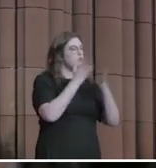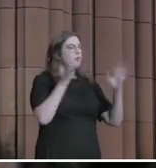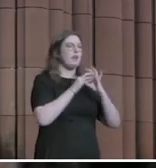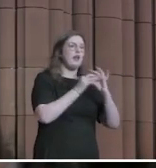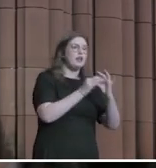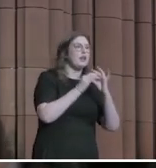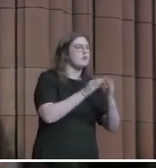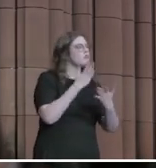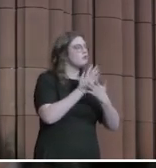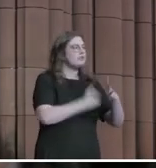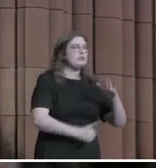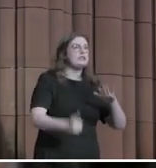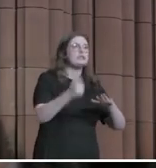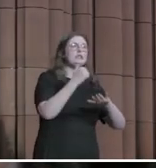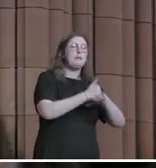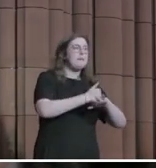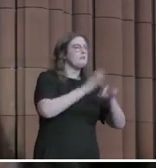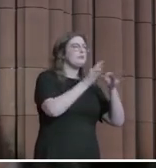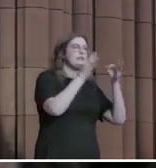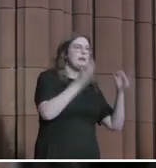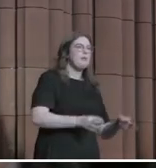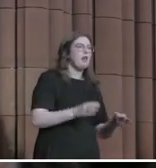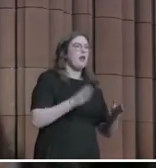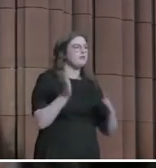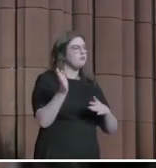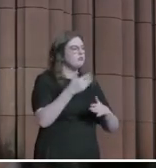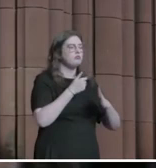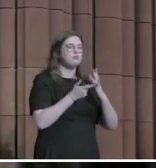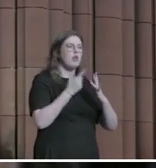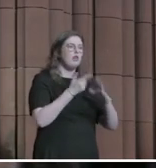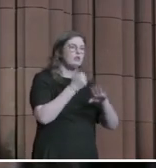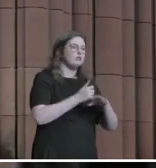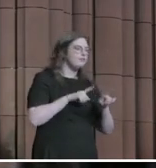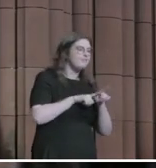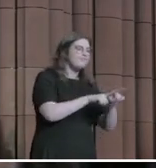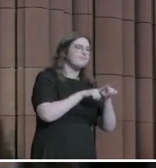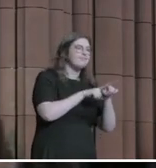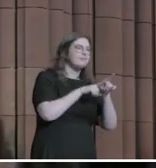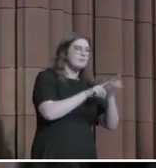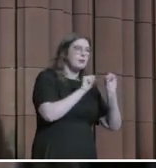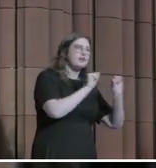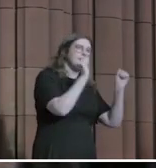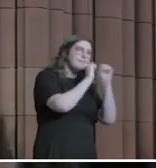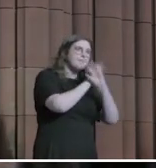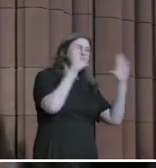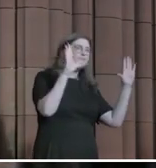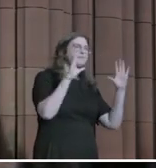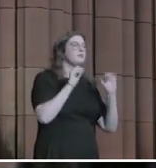which has since been followed by other institutions. And under John's leadership, the National Library has initiated